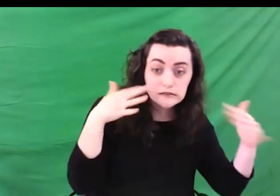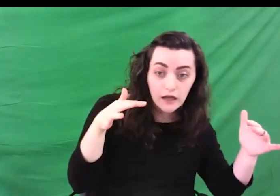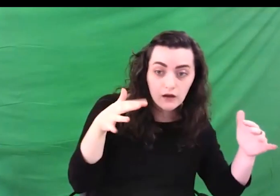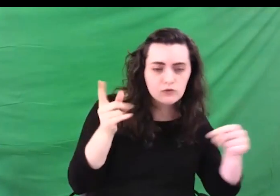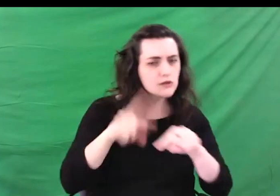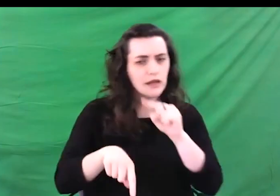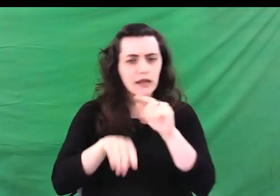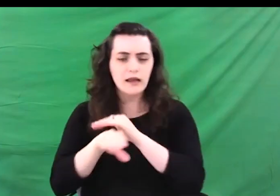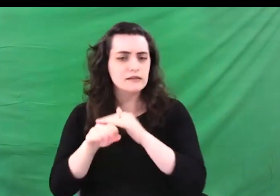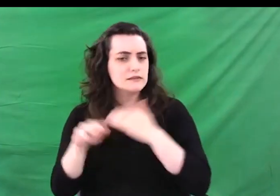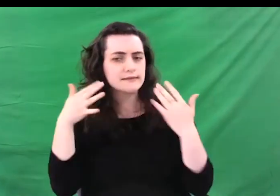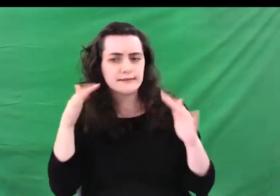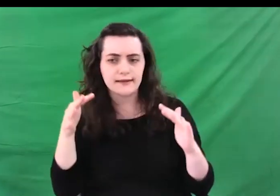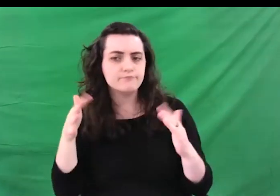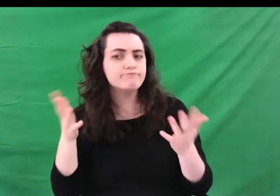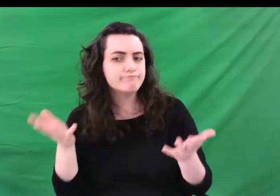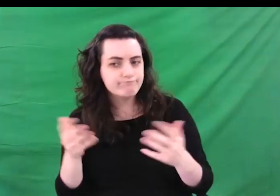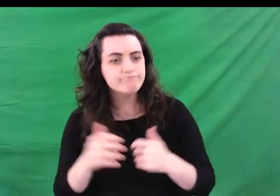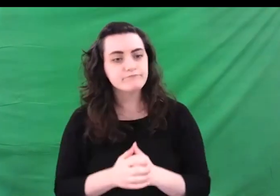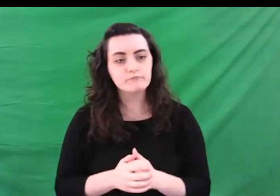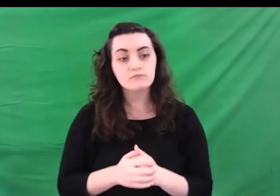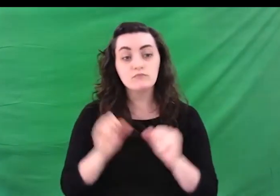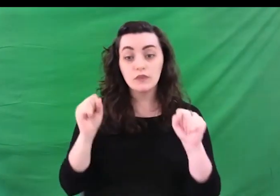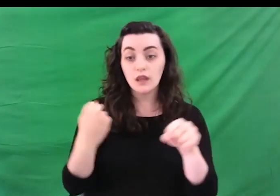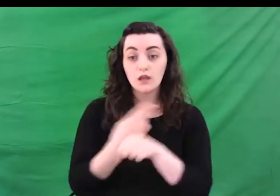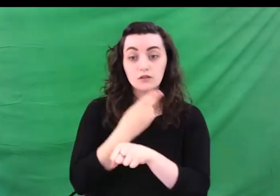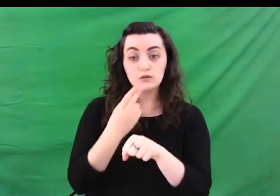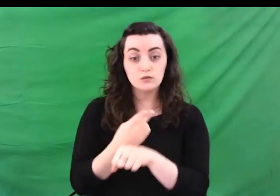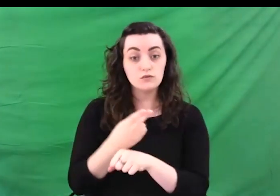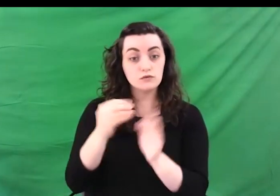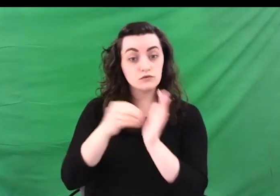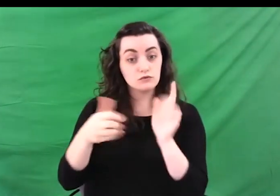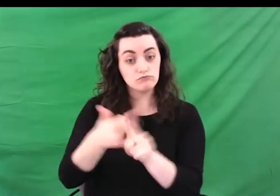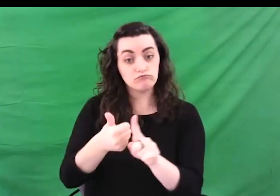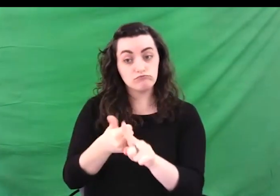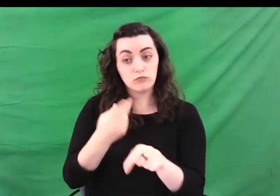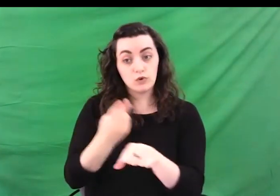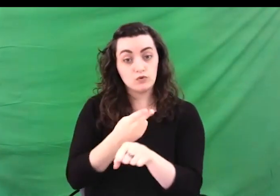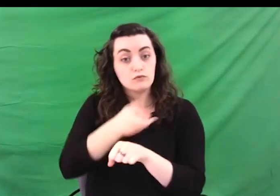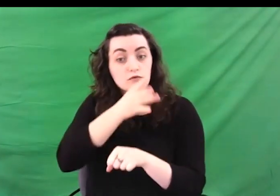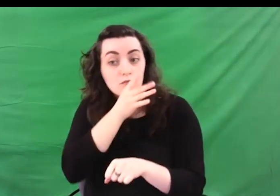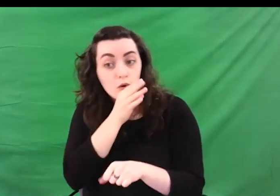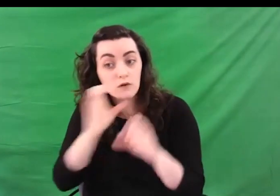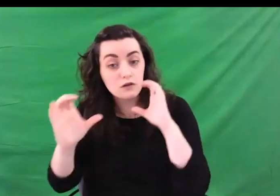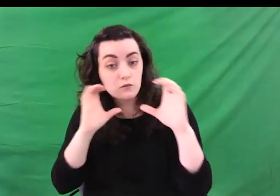This can be used with students that you spoken communication or manual communication.